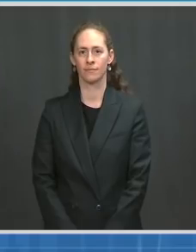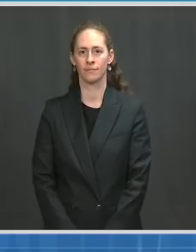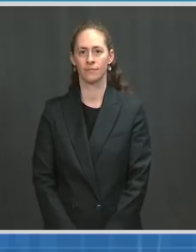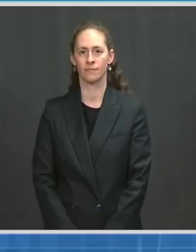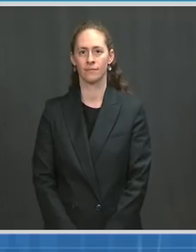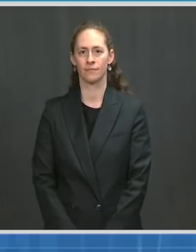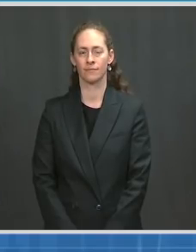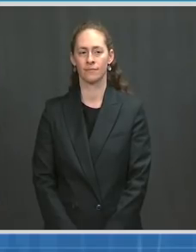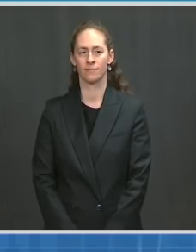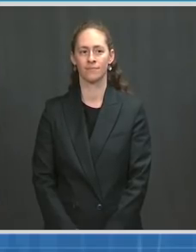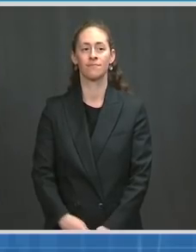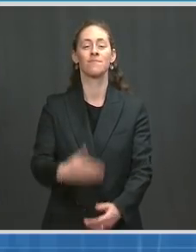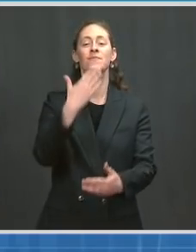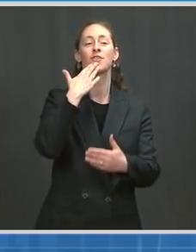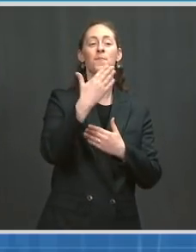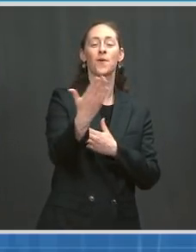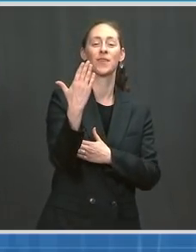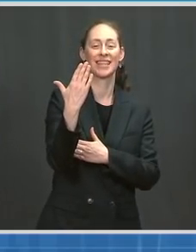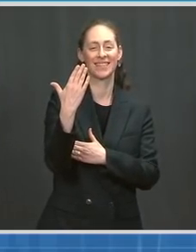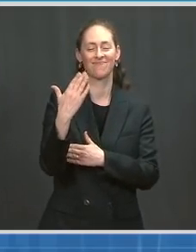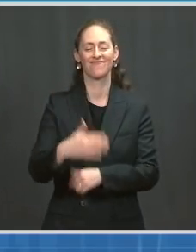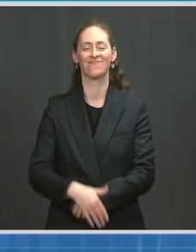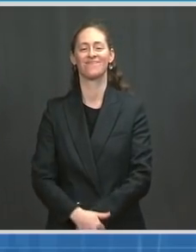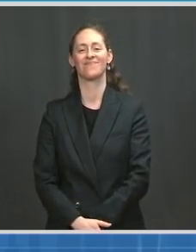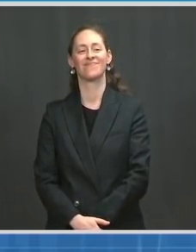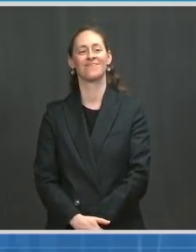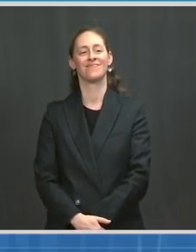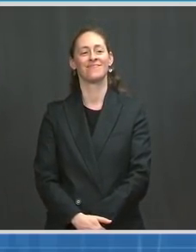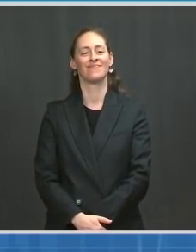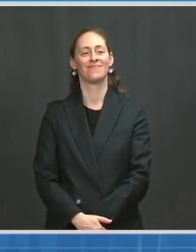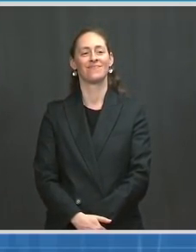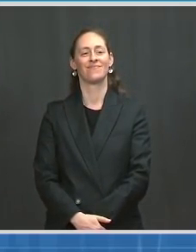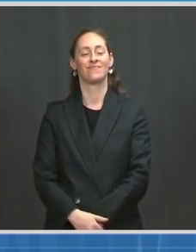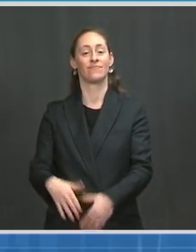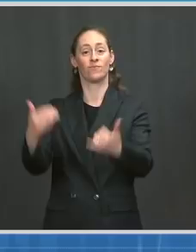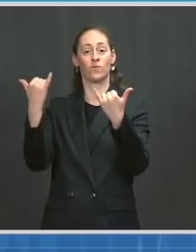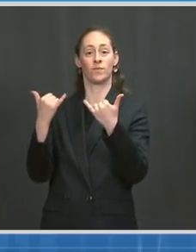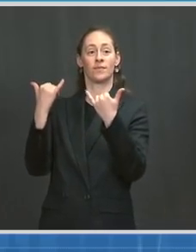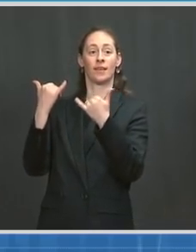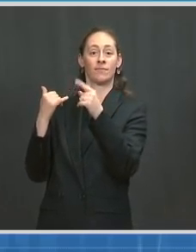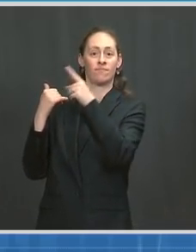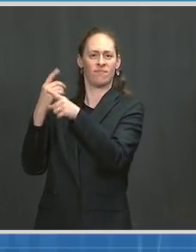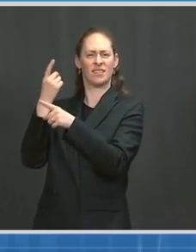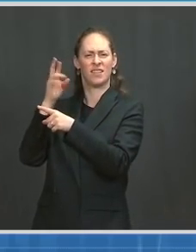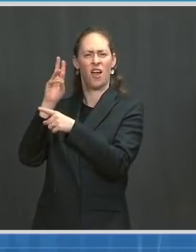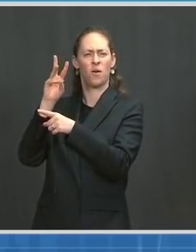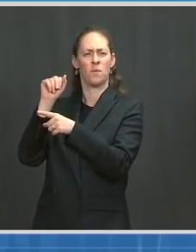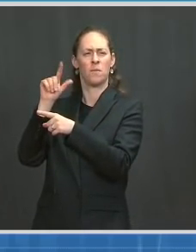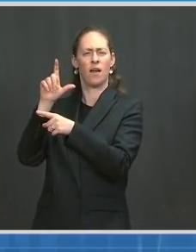Mr. Slavitt: Good morning. Today, Dr. Walensky will provide an update on the state of the pandemic,